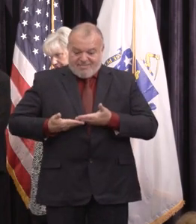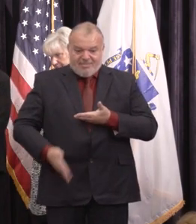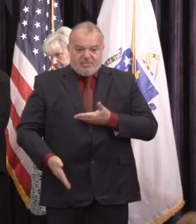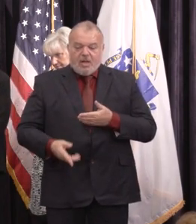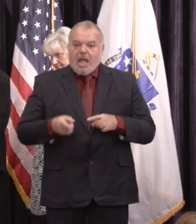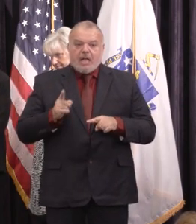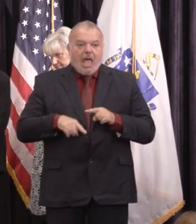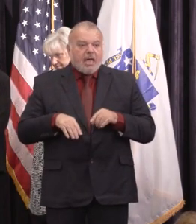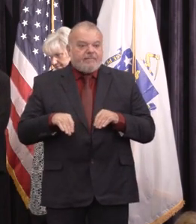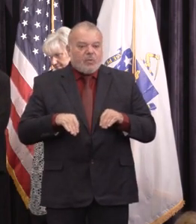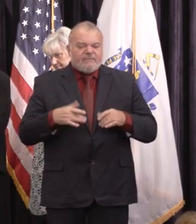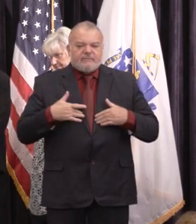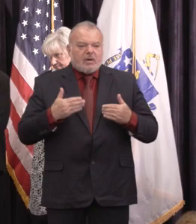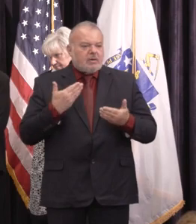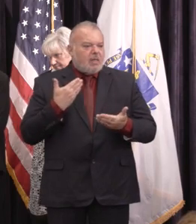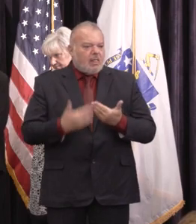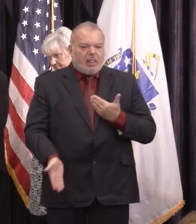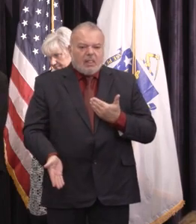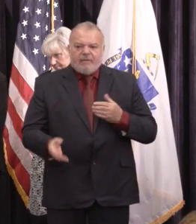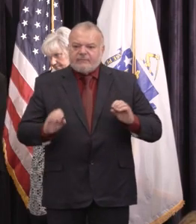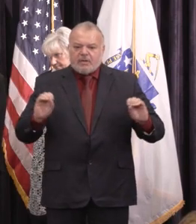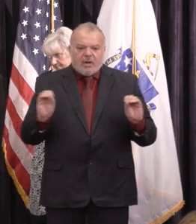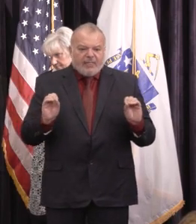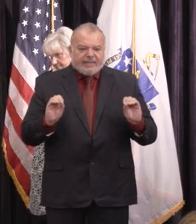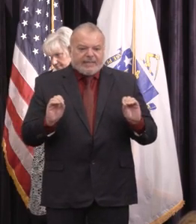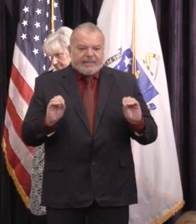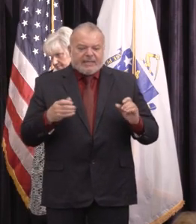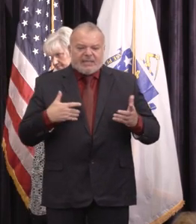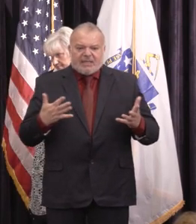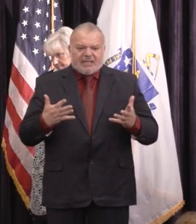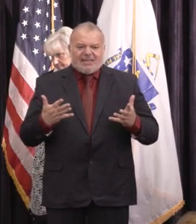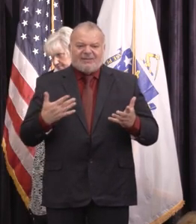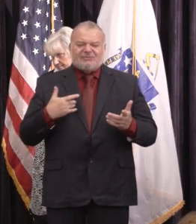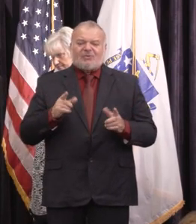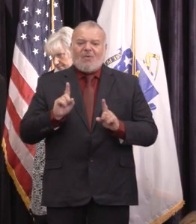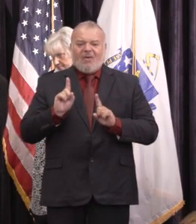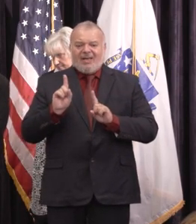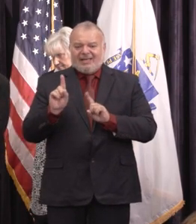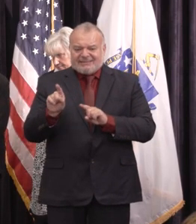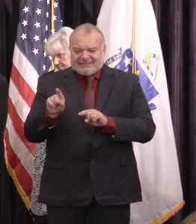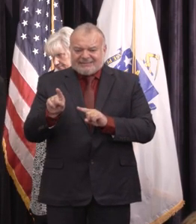of the next few months that included a lengthy hospital stay and months of doctor's appointments